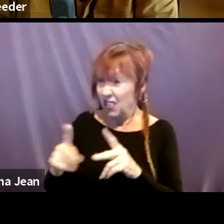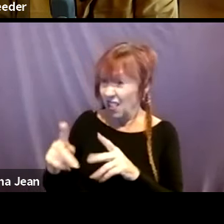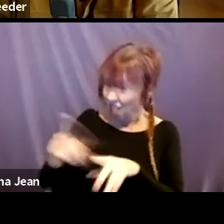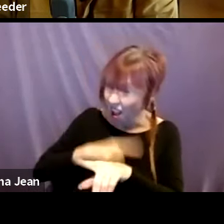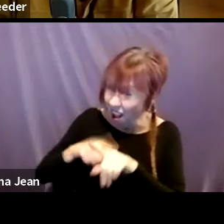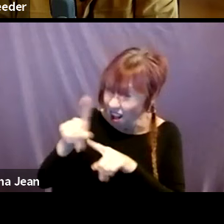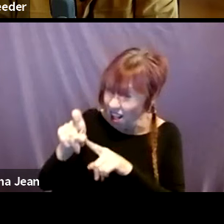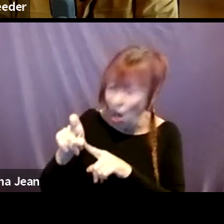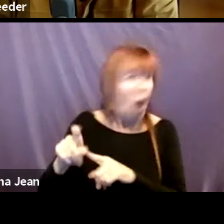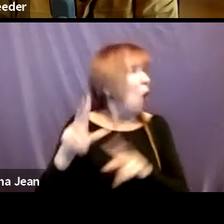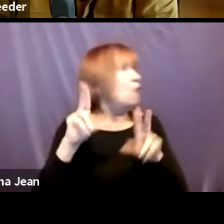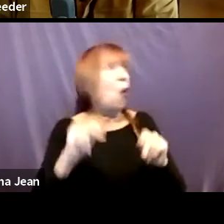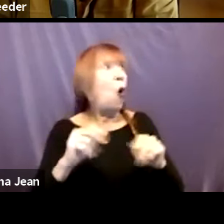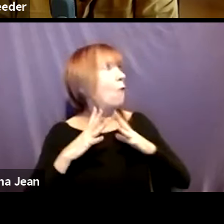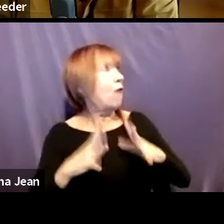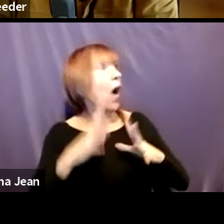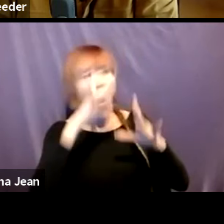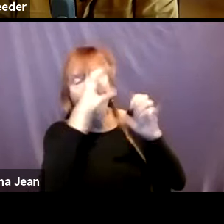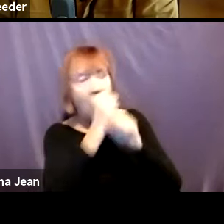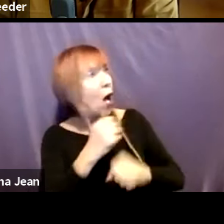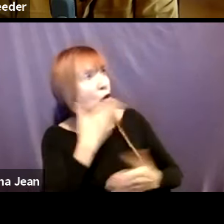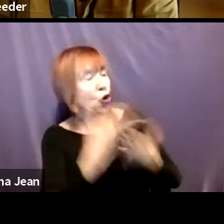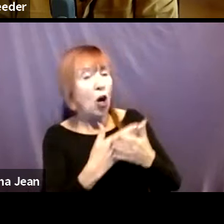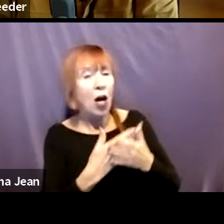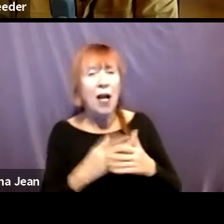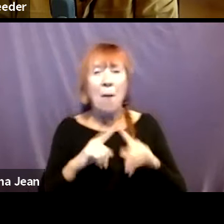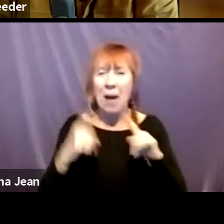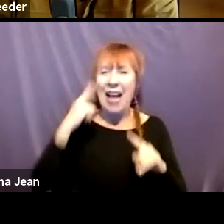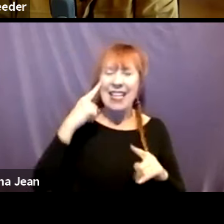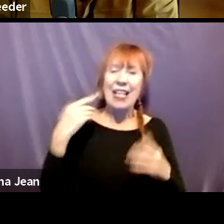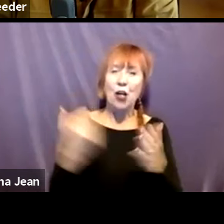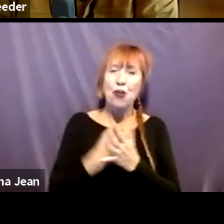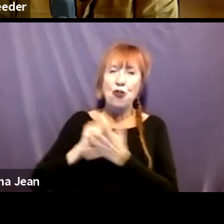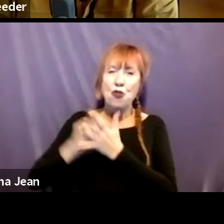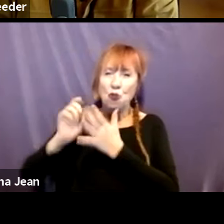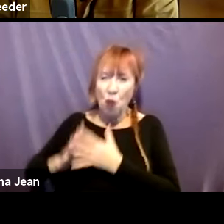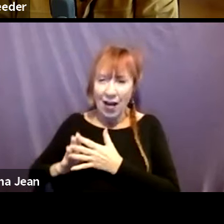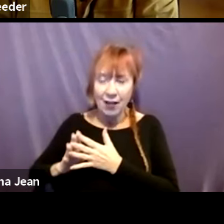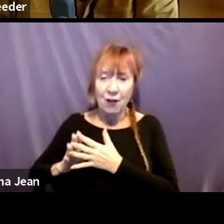And so I think a new writer with a kind of bigger producer went in,